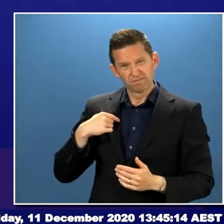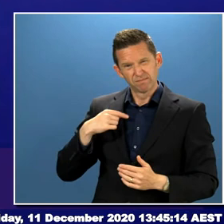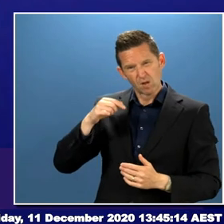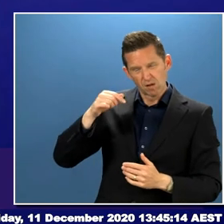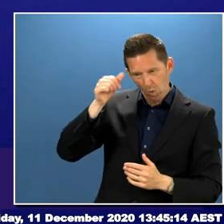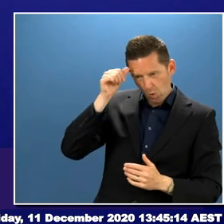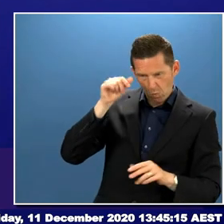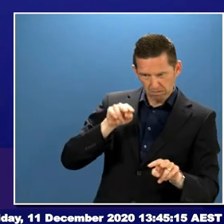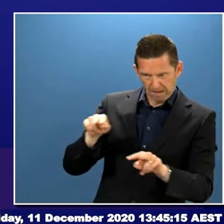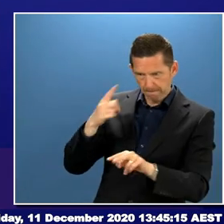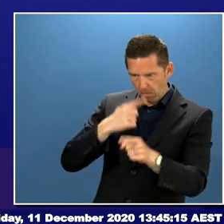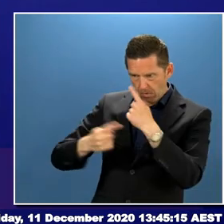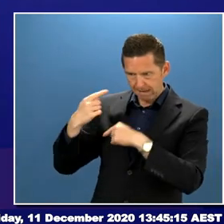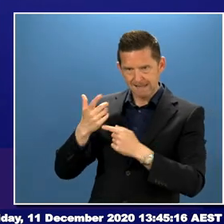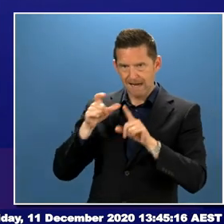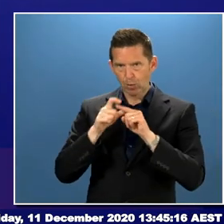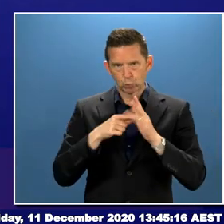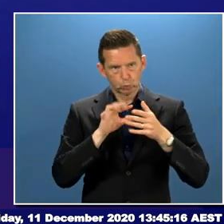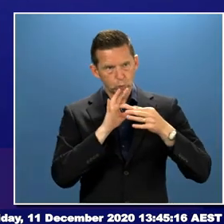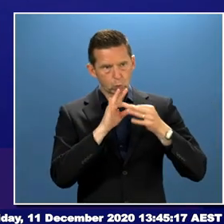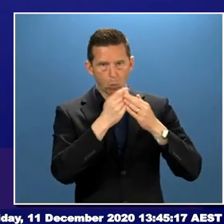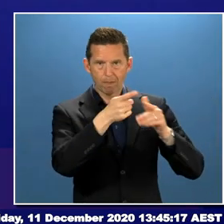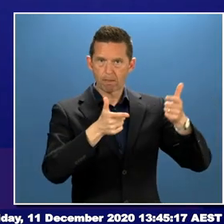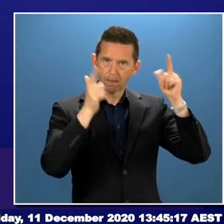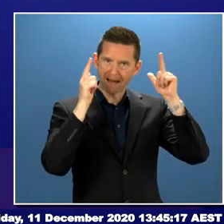with disability and support them during their employment.